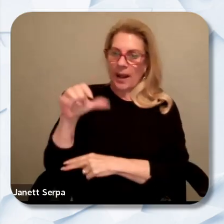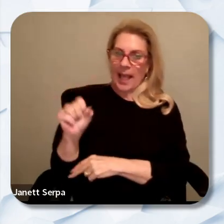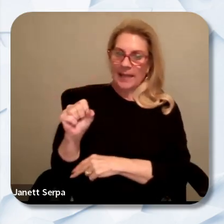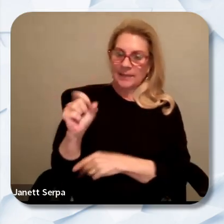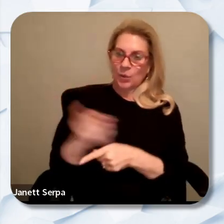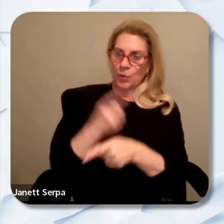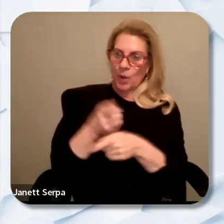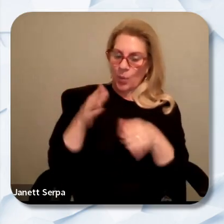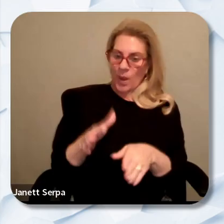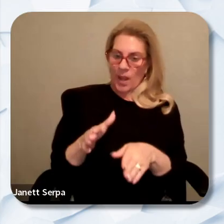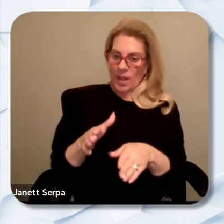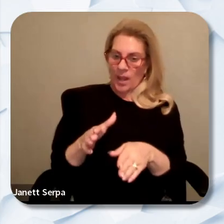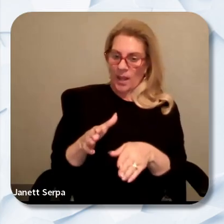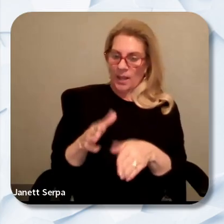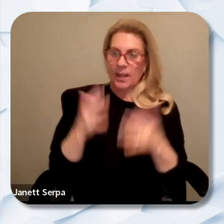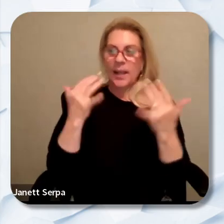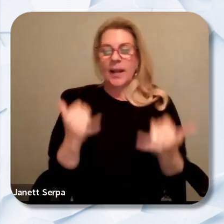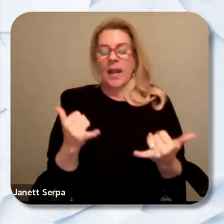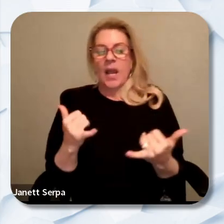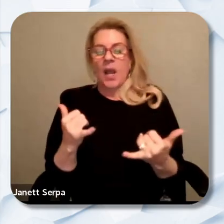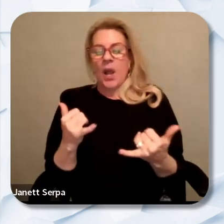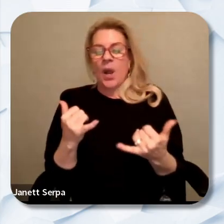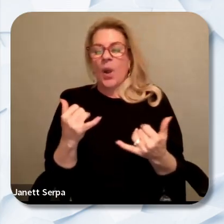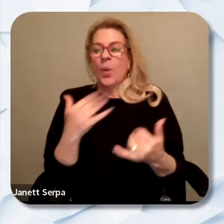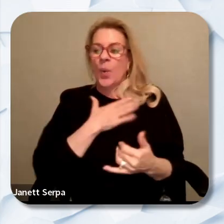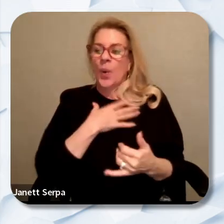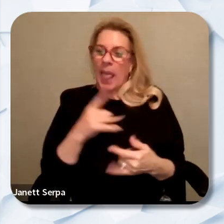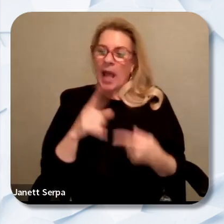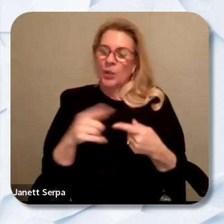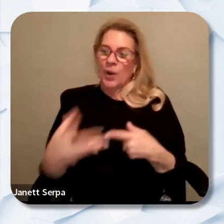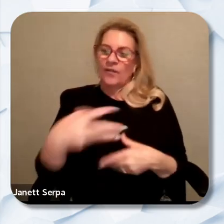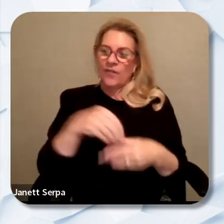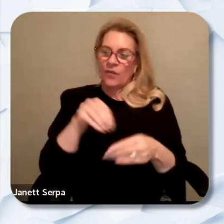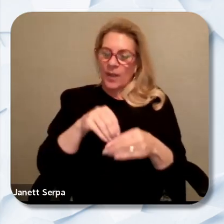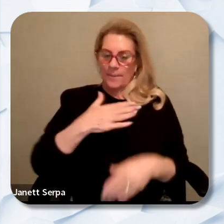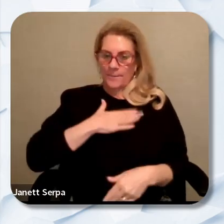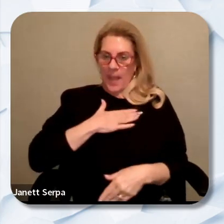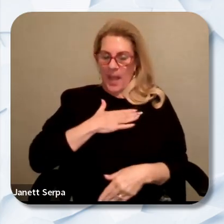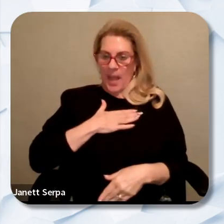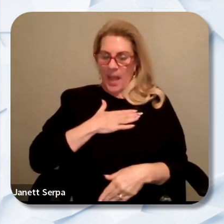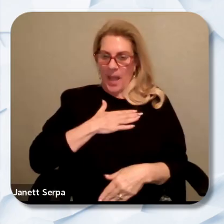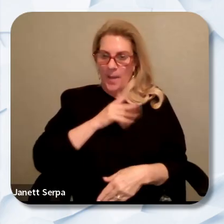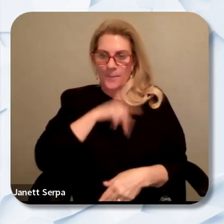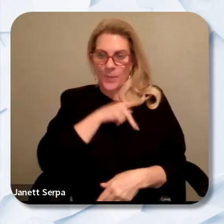Here's where I'd like to just engage you in my personal and professional experience. During my